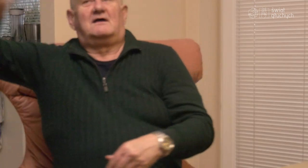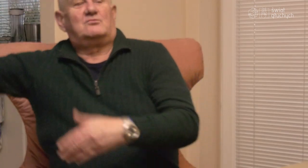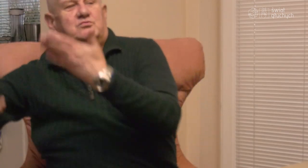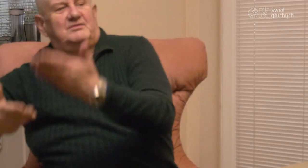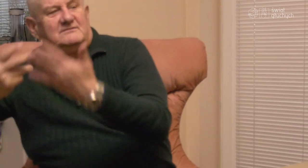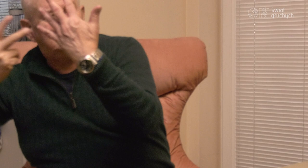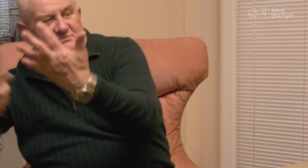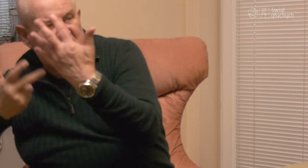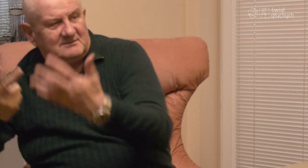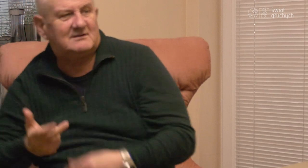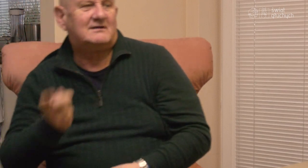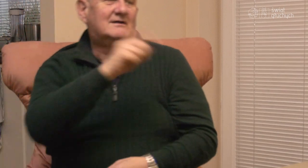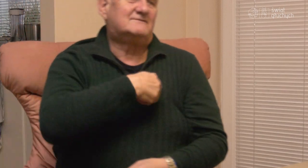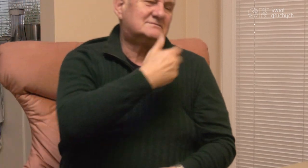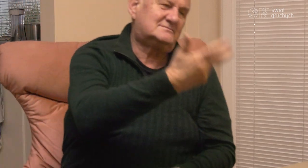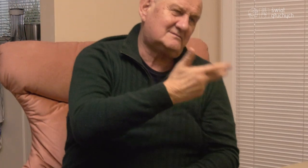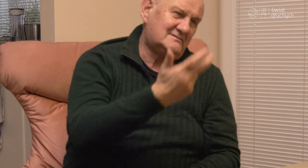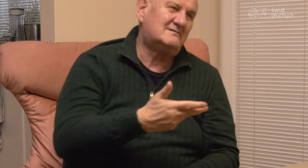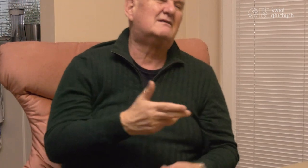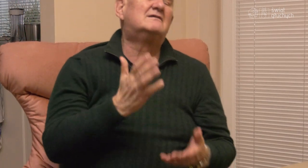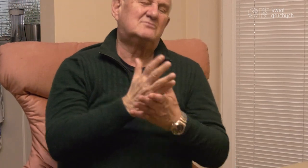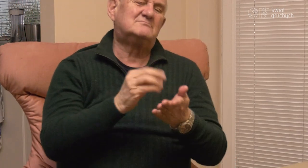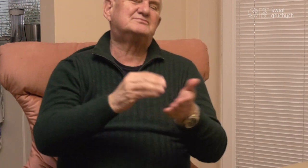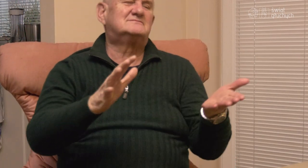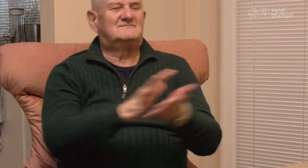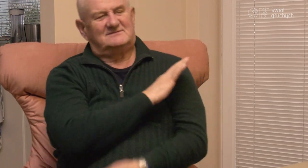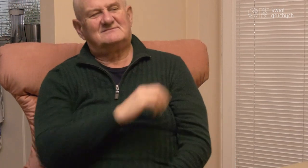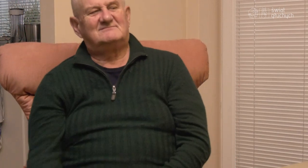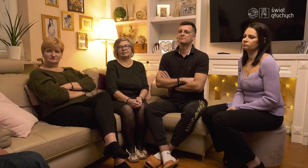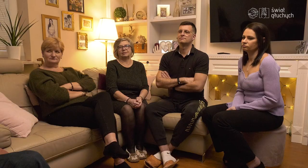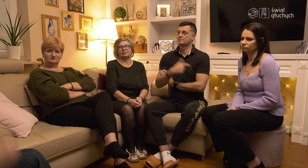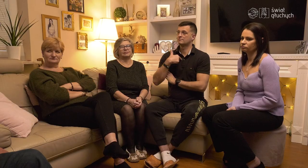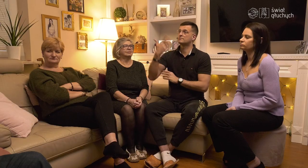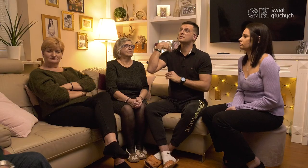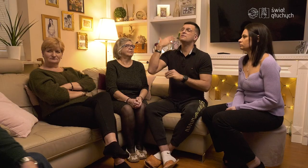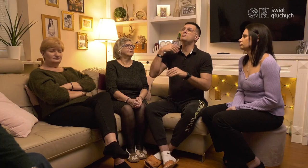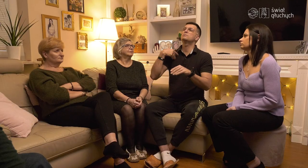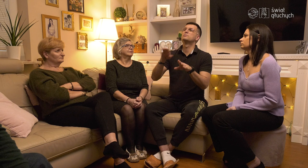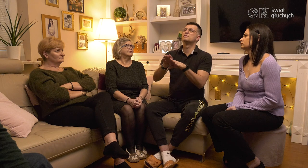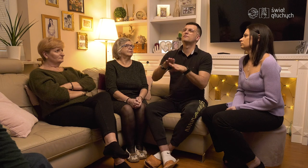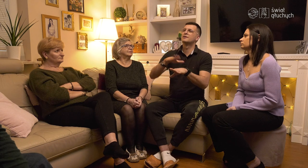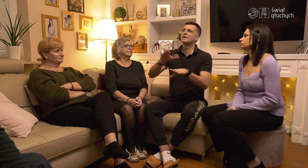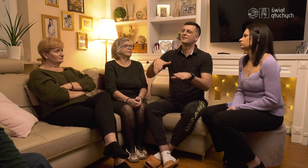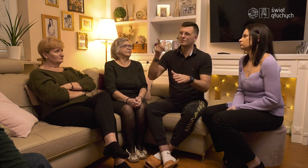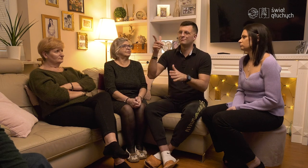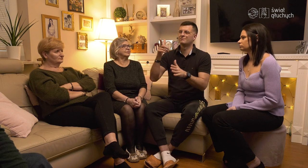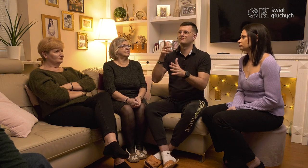not to move to Lublin and back. Later, of course, I got used to it. [Rafał]: In the past, when I studied in a school in Radom,